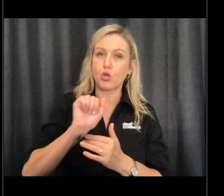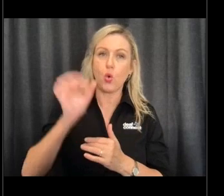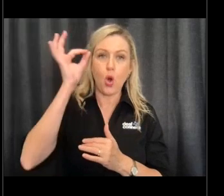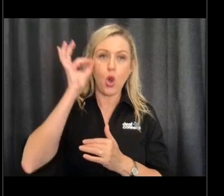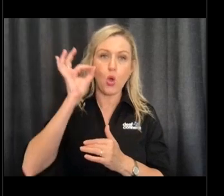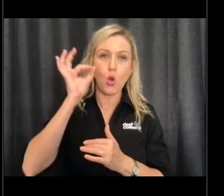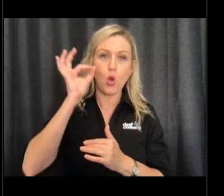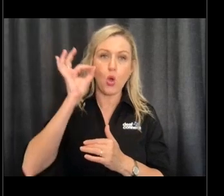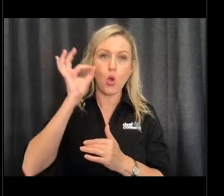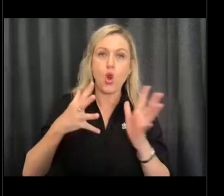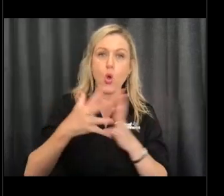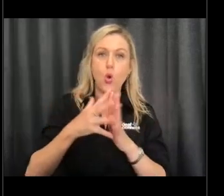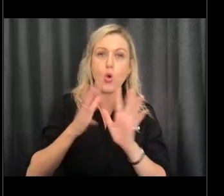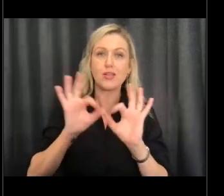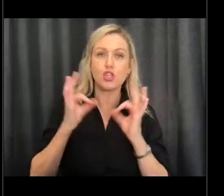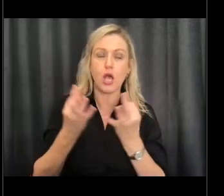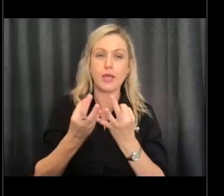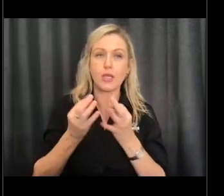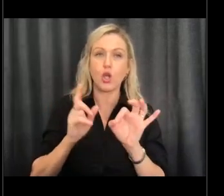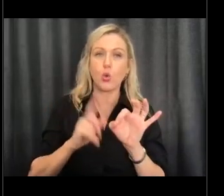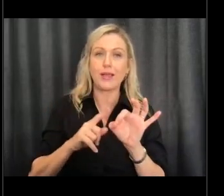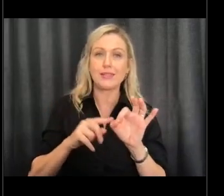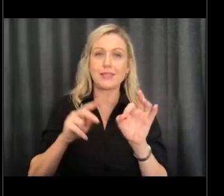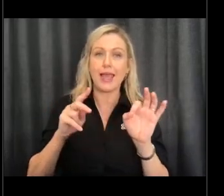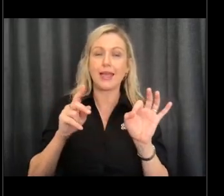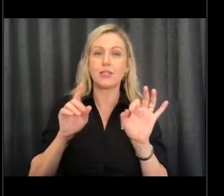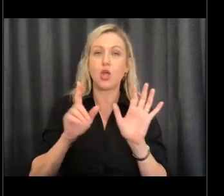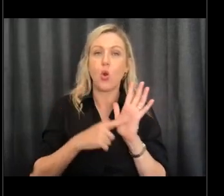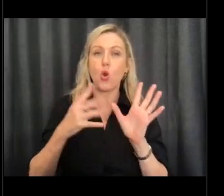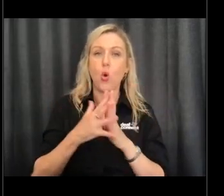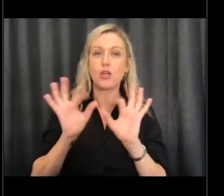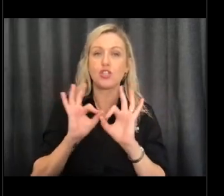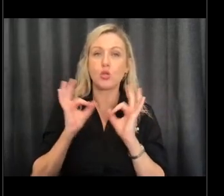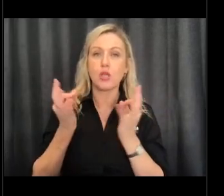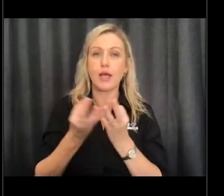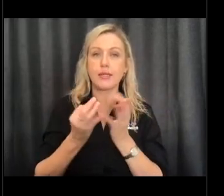QLD that's the Queensland Law Society, and they'd be able to direct you to an appropriate